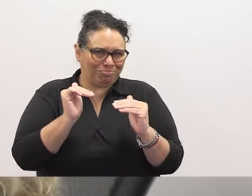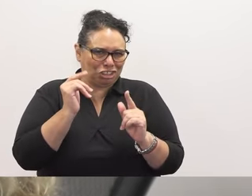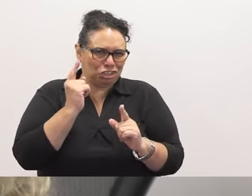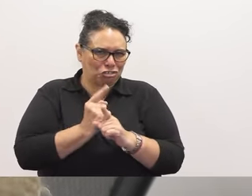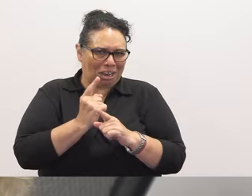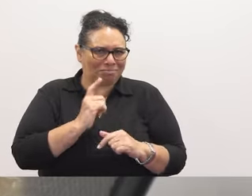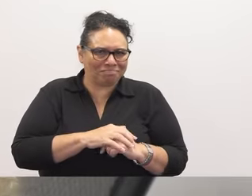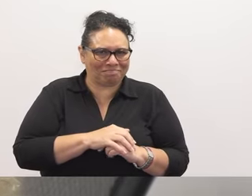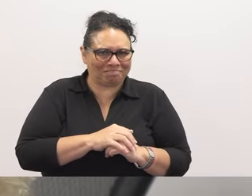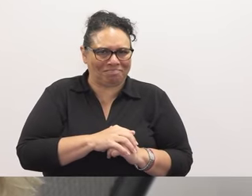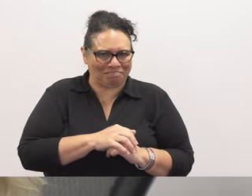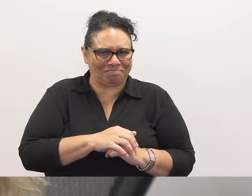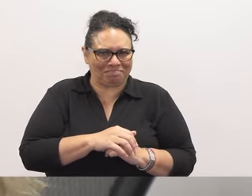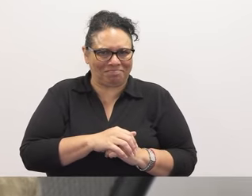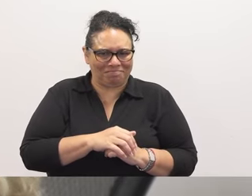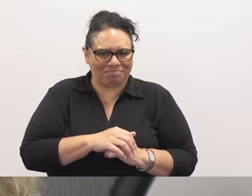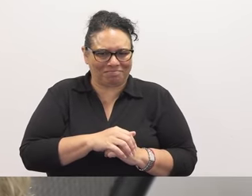(board applauding) Good job.